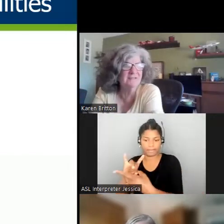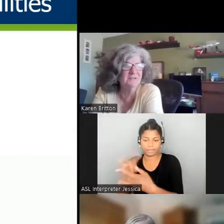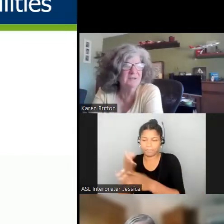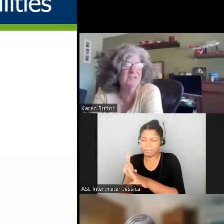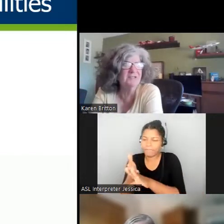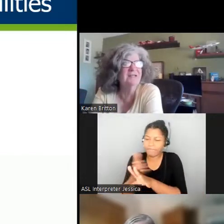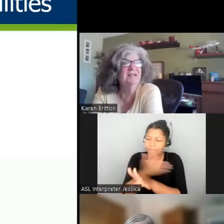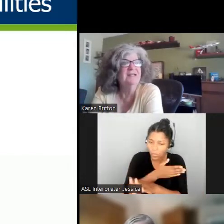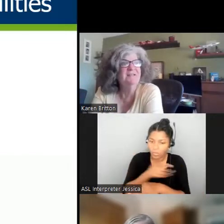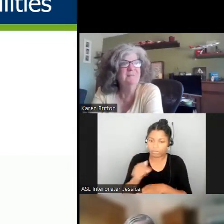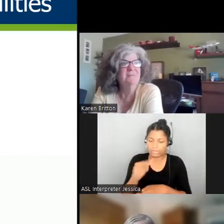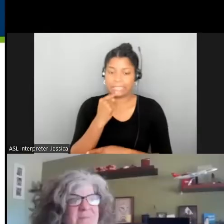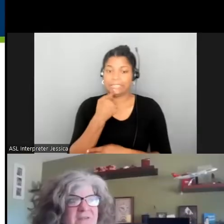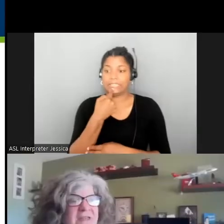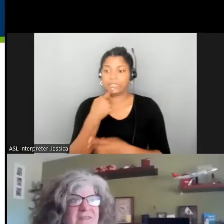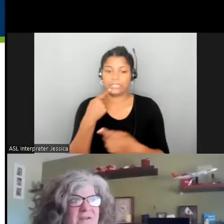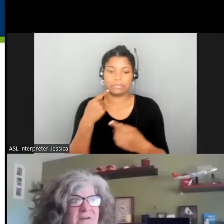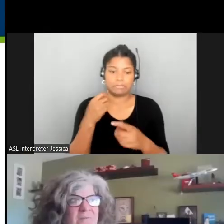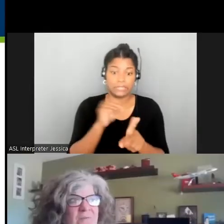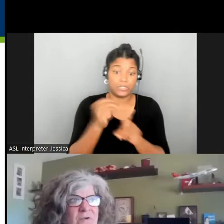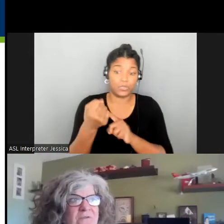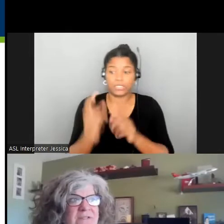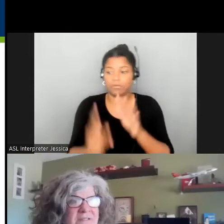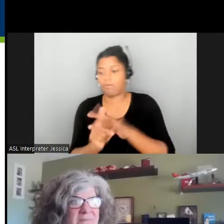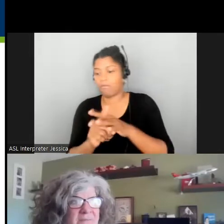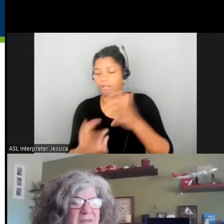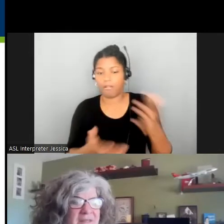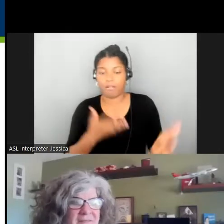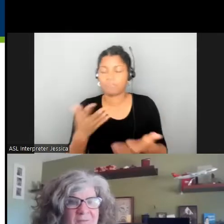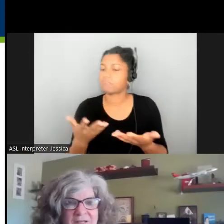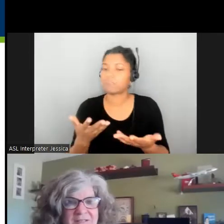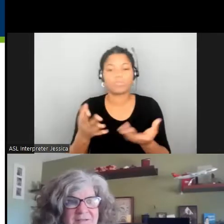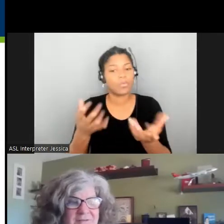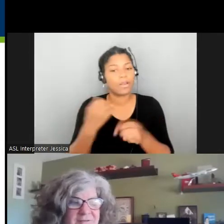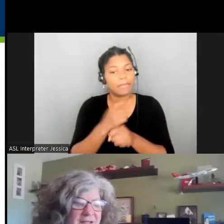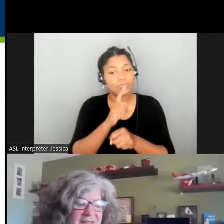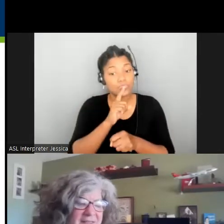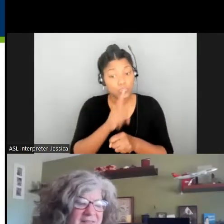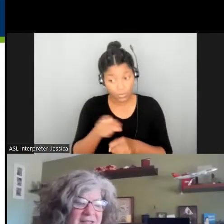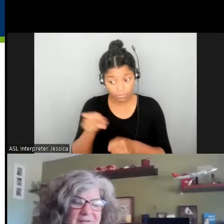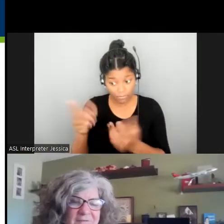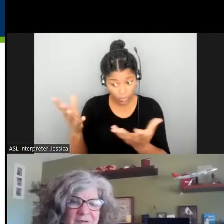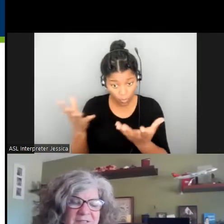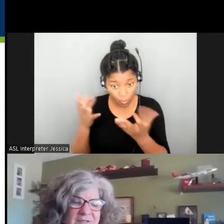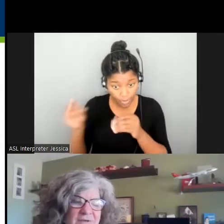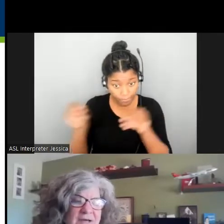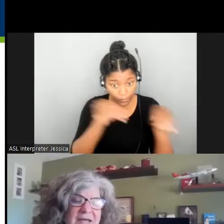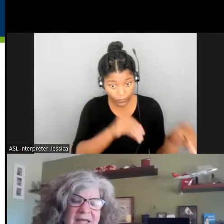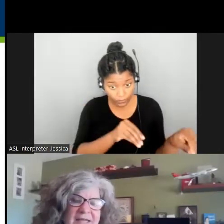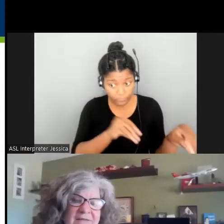situation, to make sure that the move is something they want to do and that they can afford to do it.